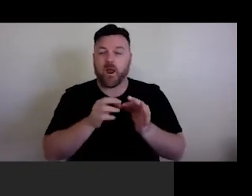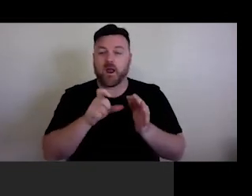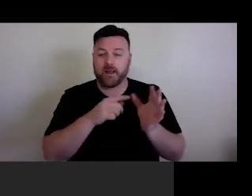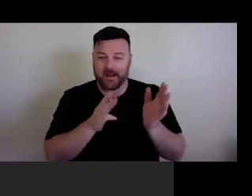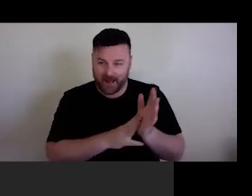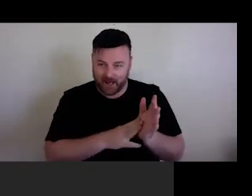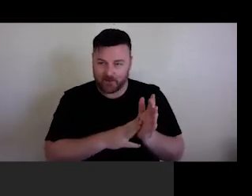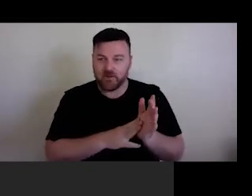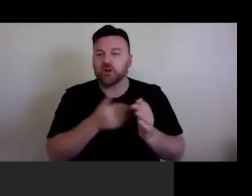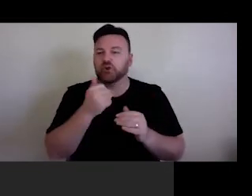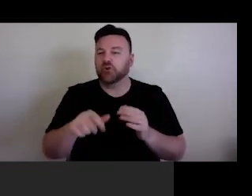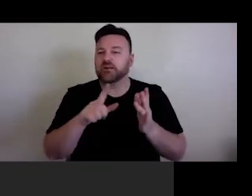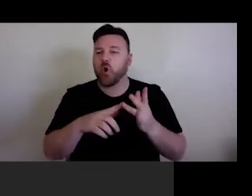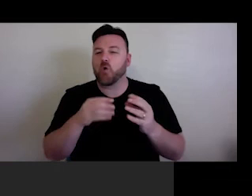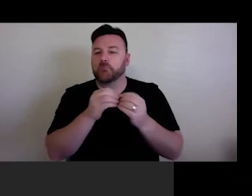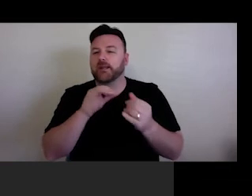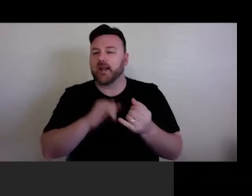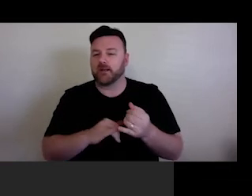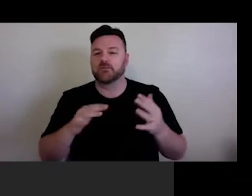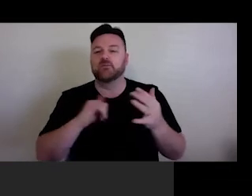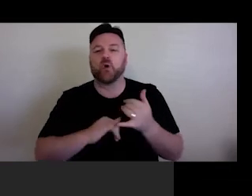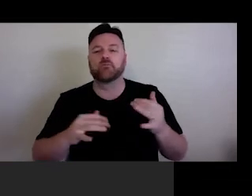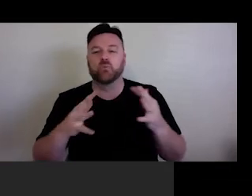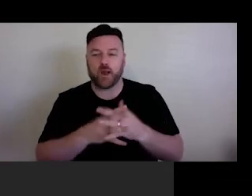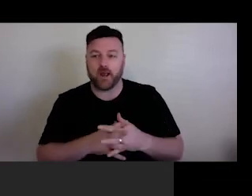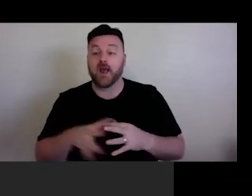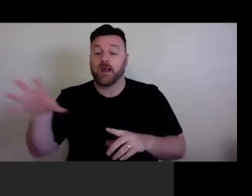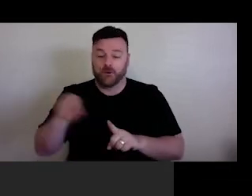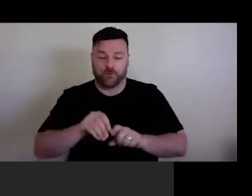software we just mentioned, can pick it up and push it out to the web.